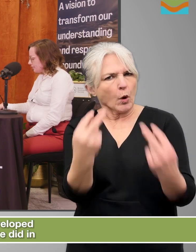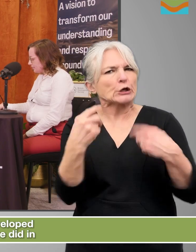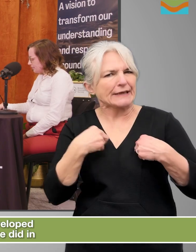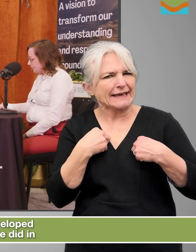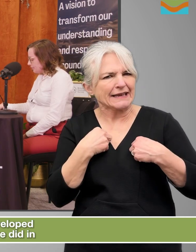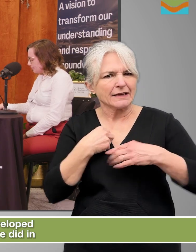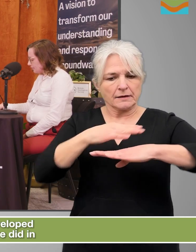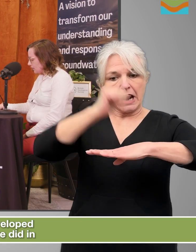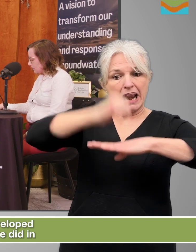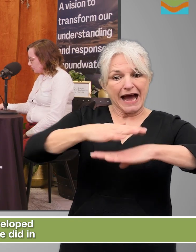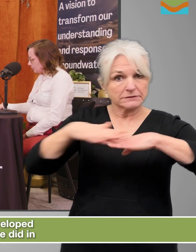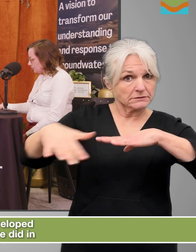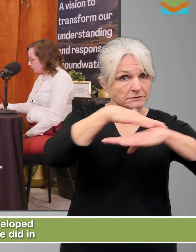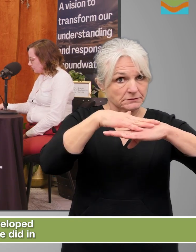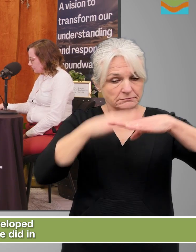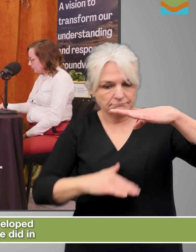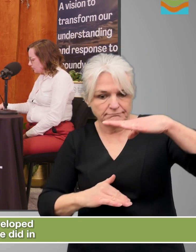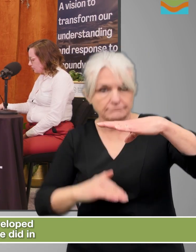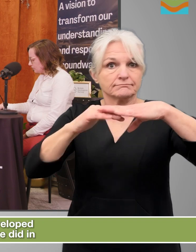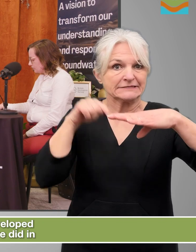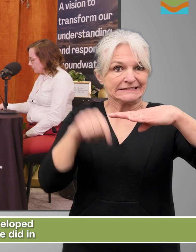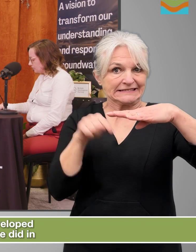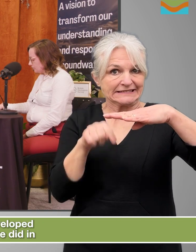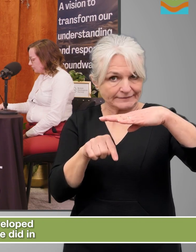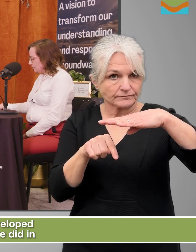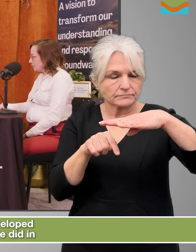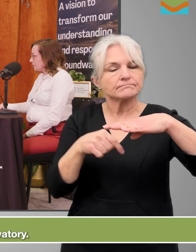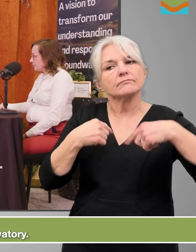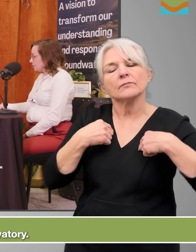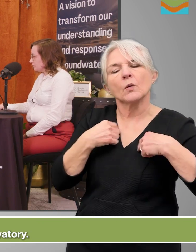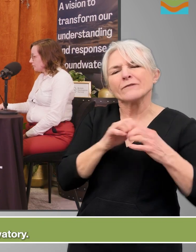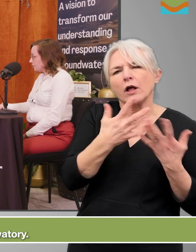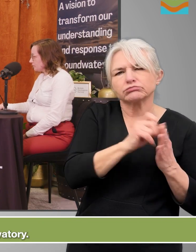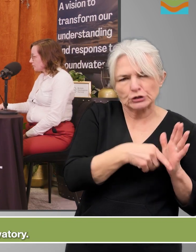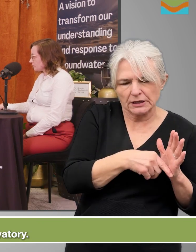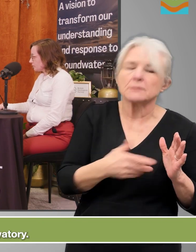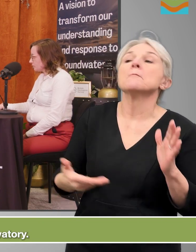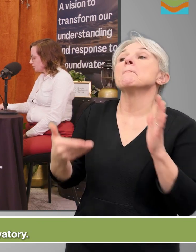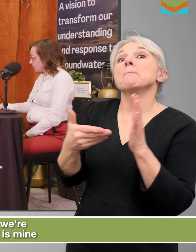The other thing that we've developed on the back of the work that we did in Glasgow was an earth observatory.